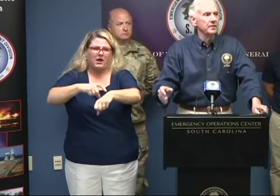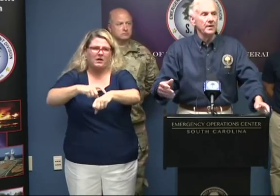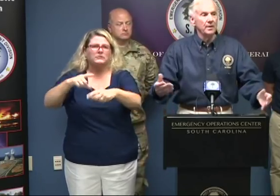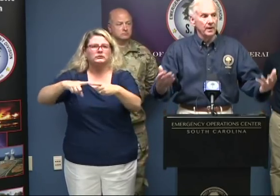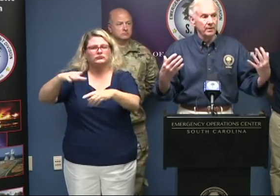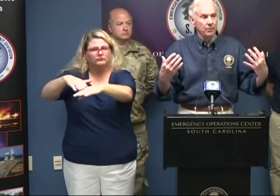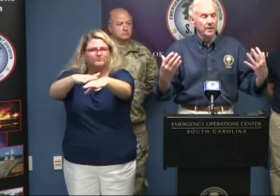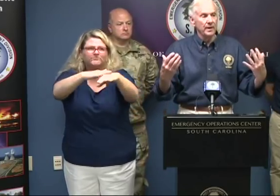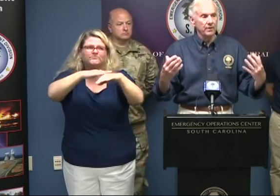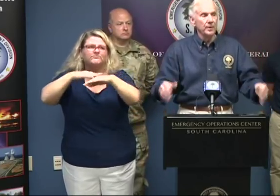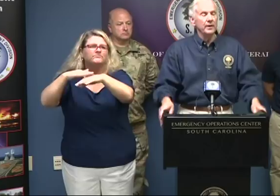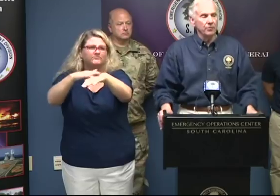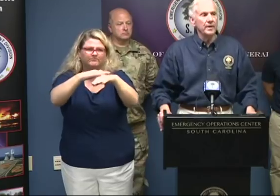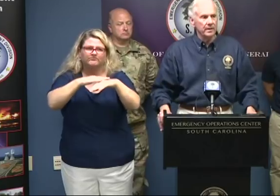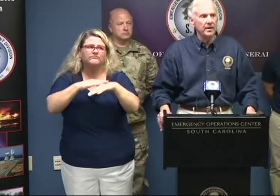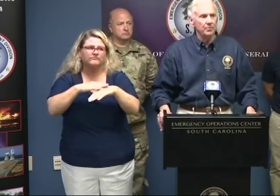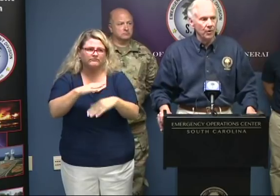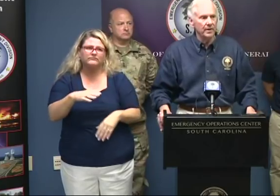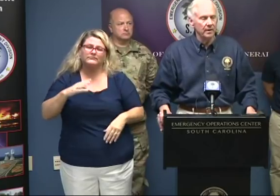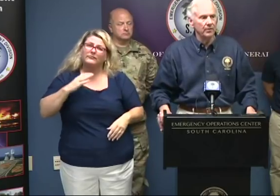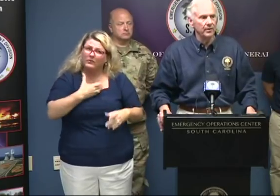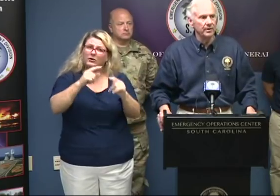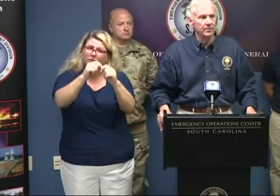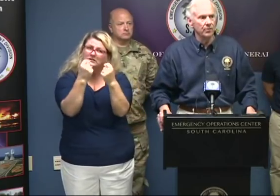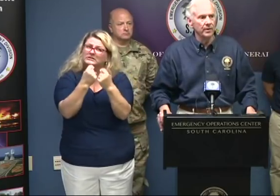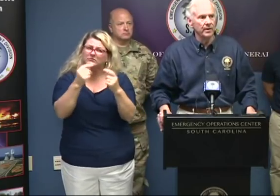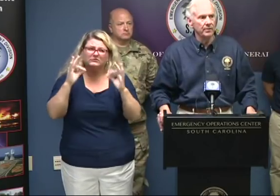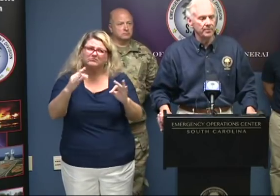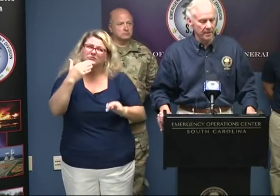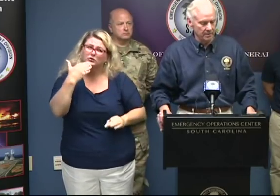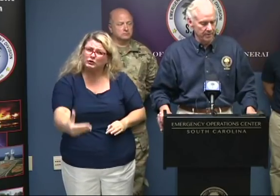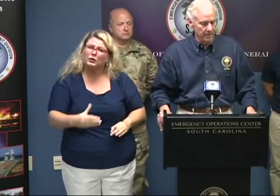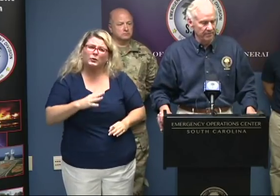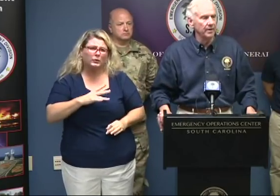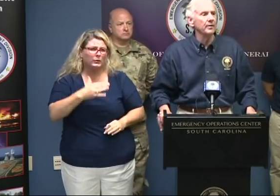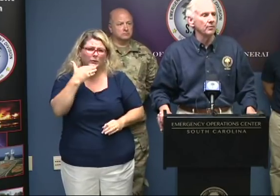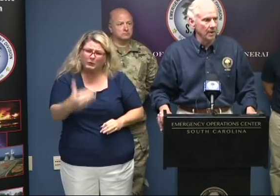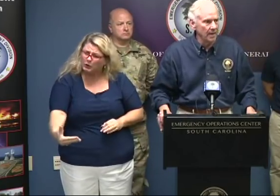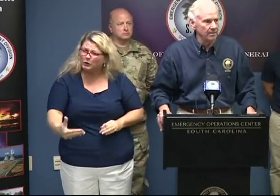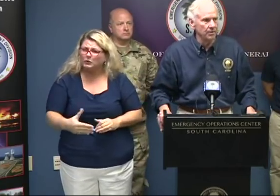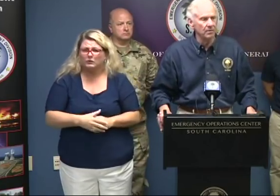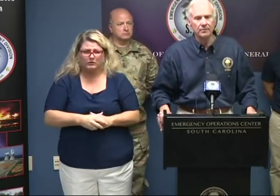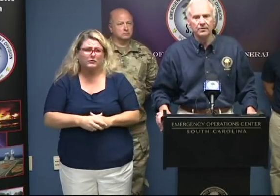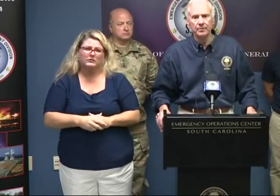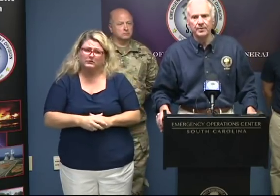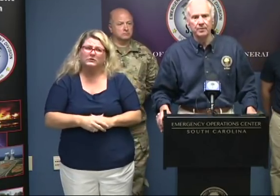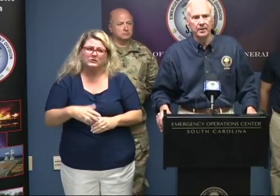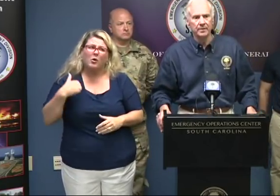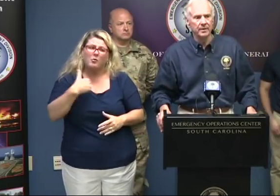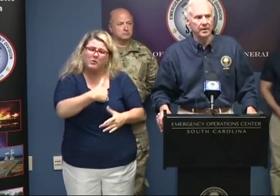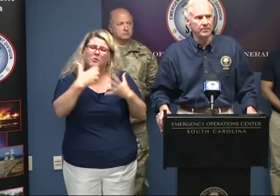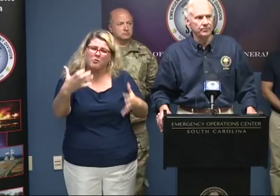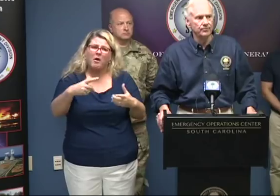And we got really a great team working on this. So we expect to be very reliable for the people of this state.